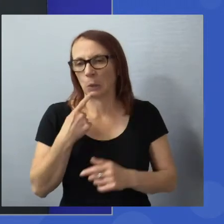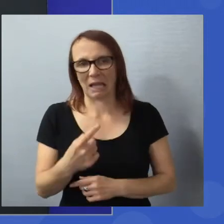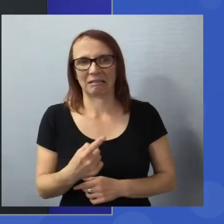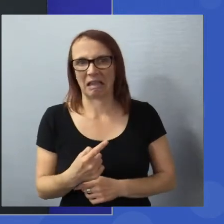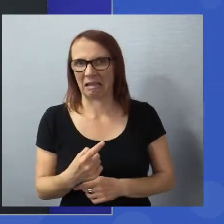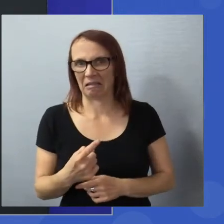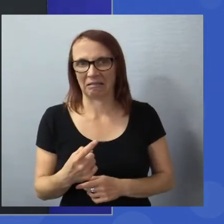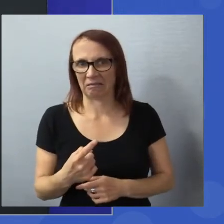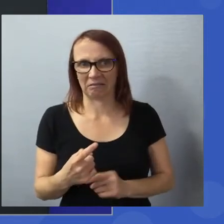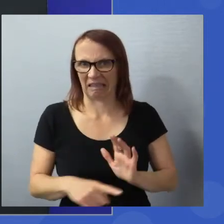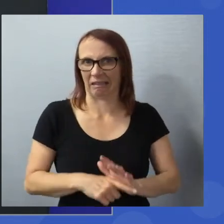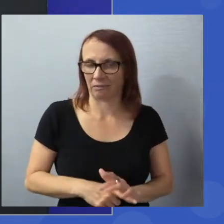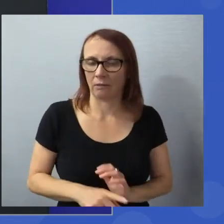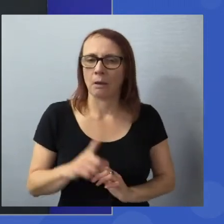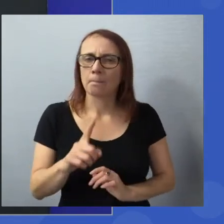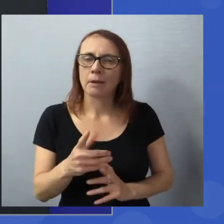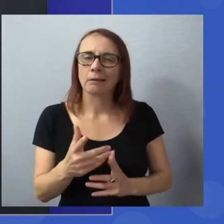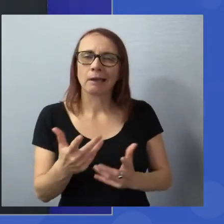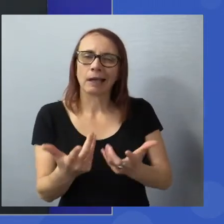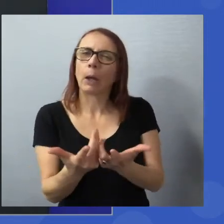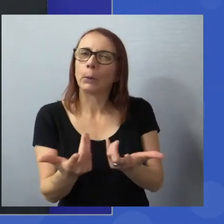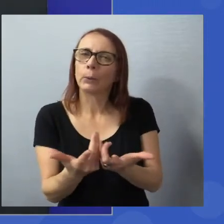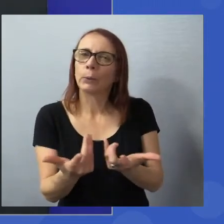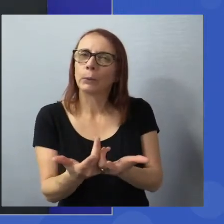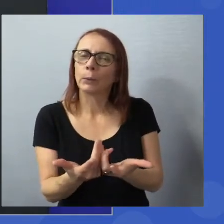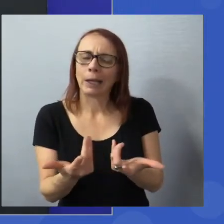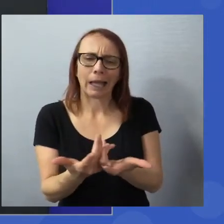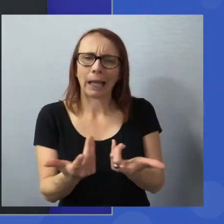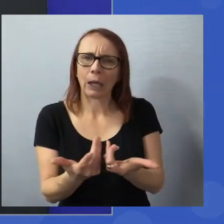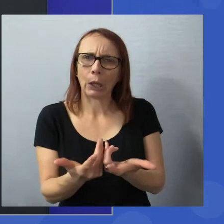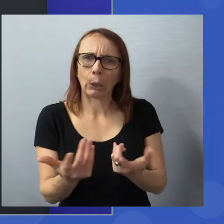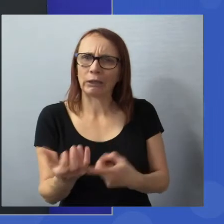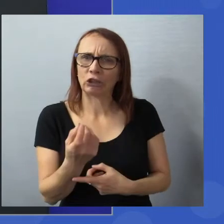but there's a question about how we can best do that how can we ensure that good